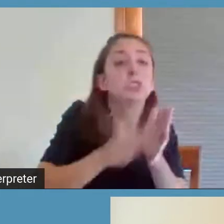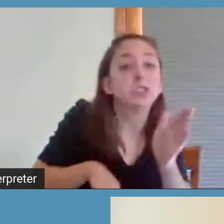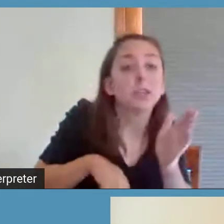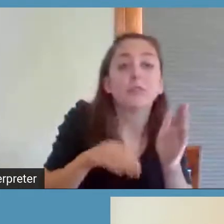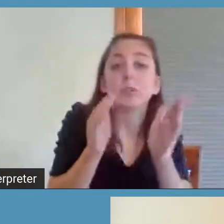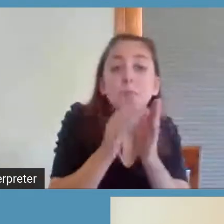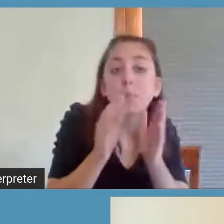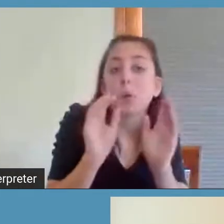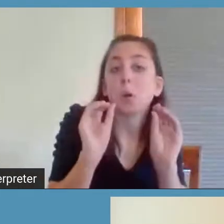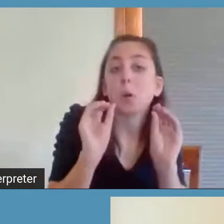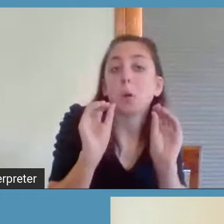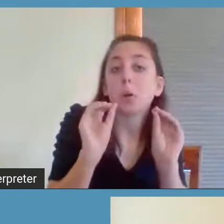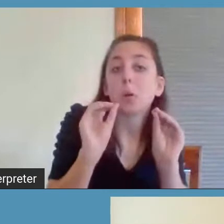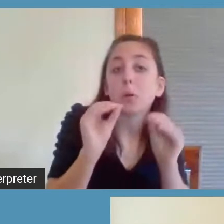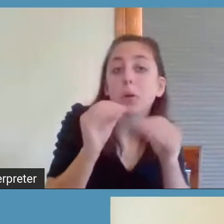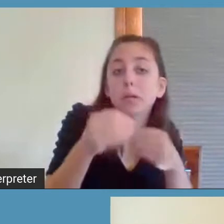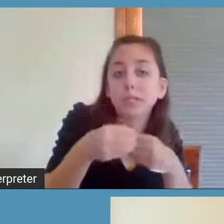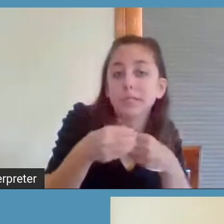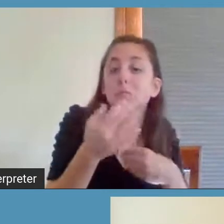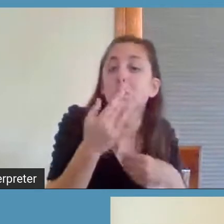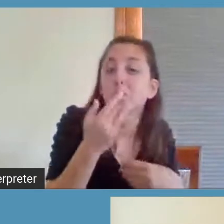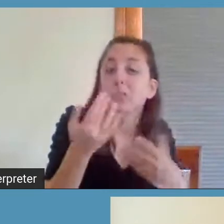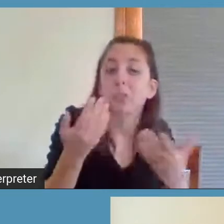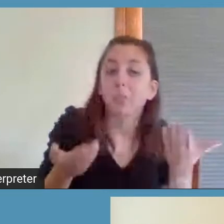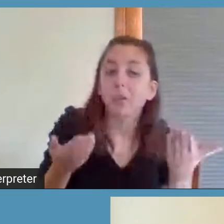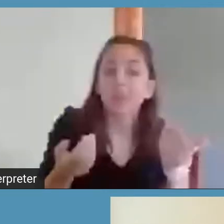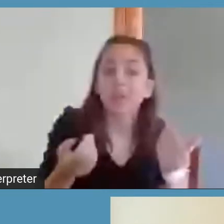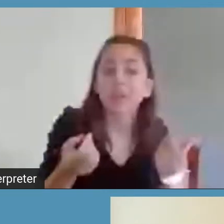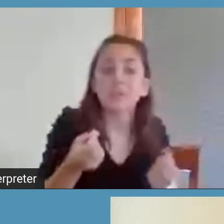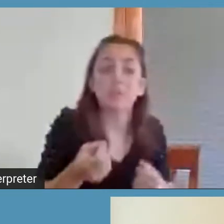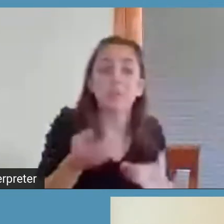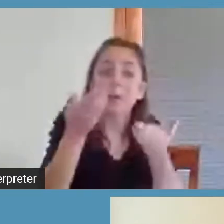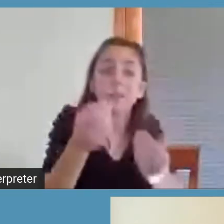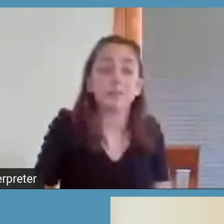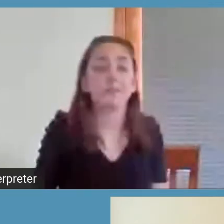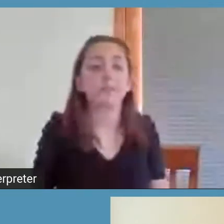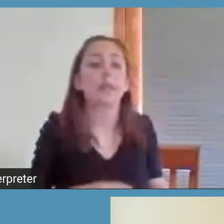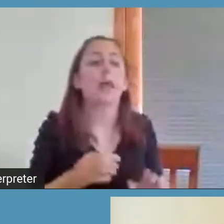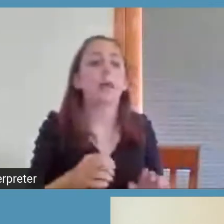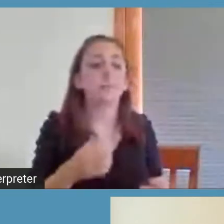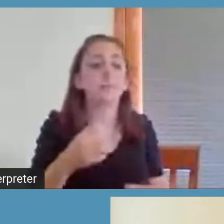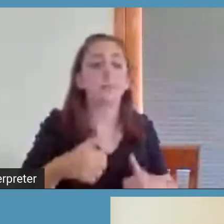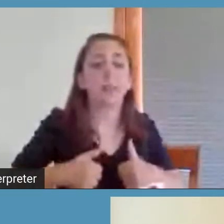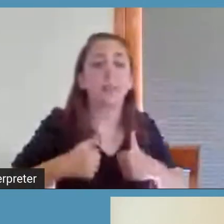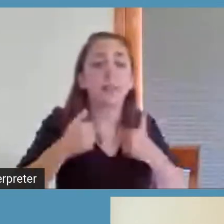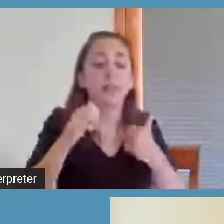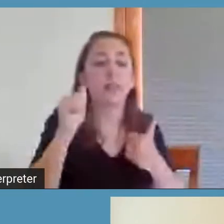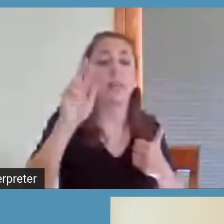anything that you might recommend that direction um live arts or something like that in new york um